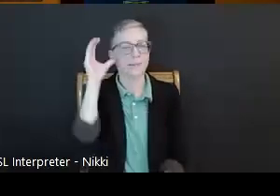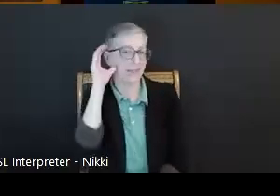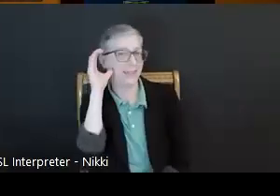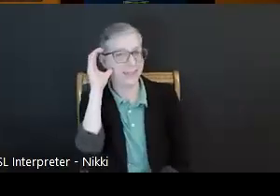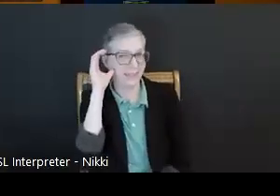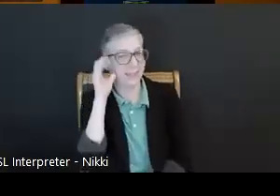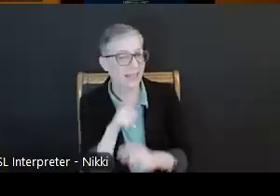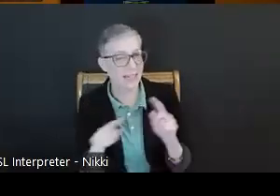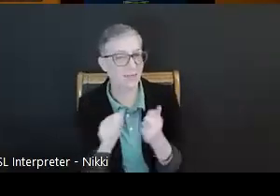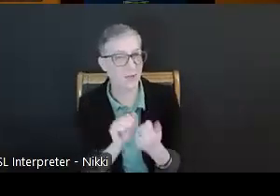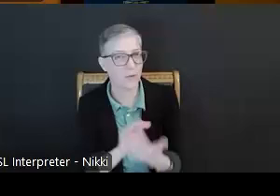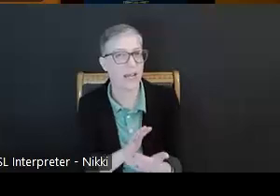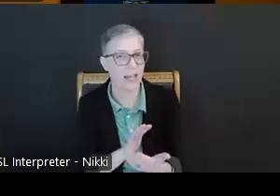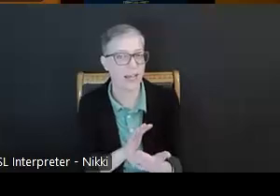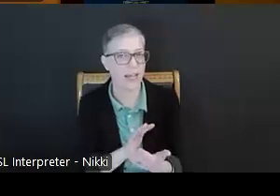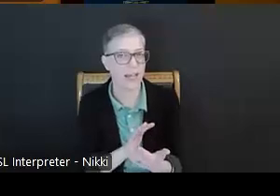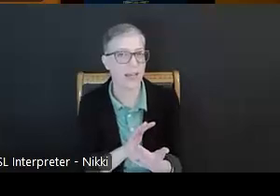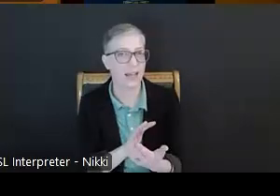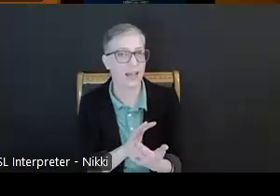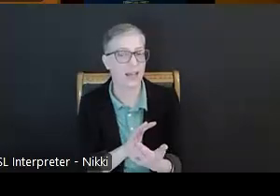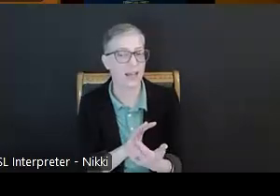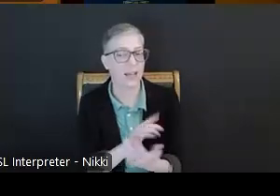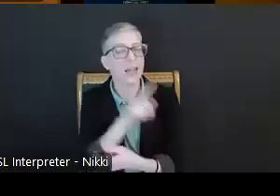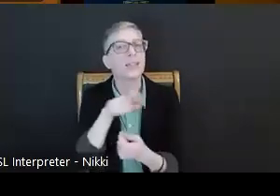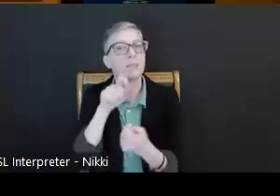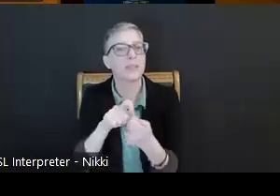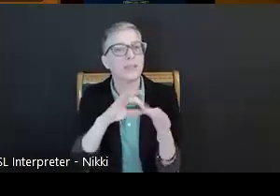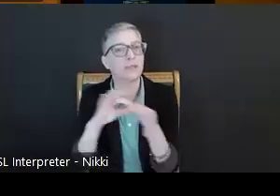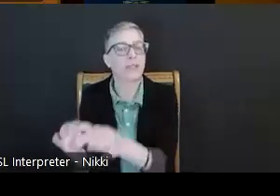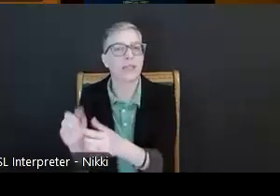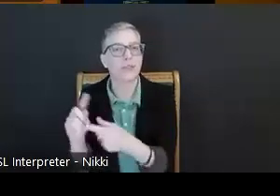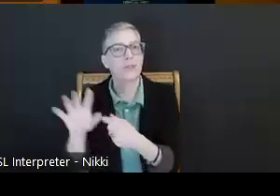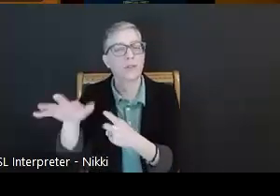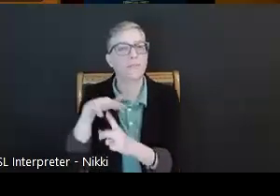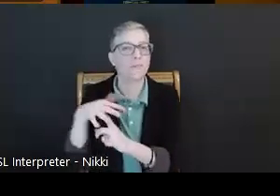context of the stress they were experiencing with the cancer um I think it was able to kind